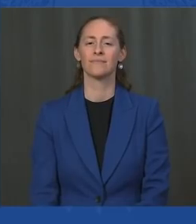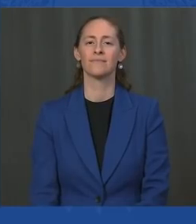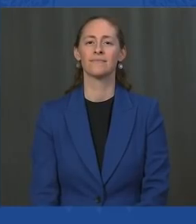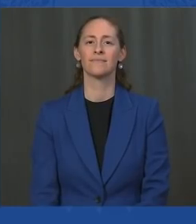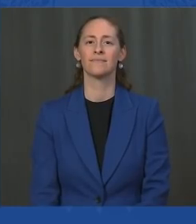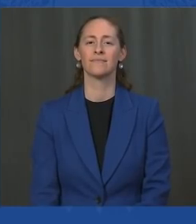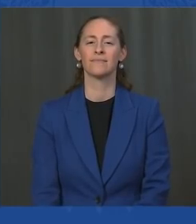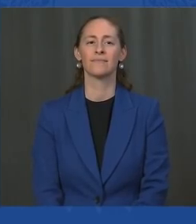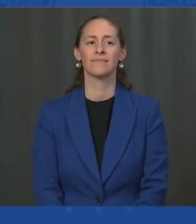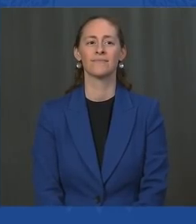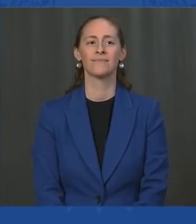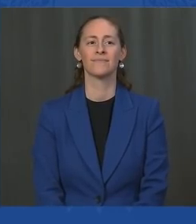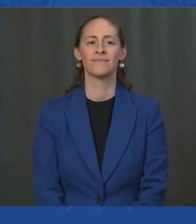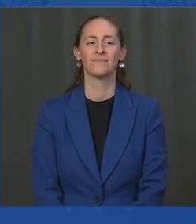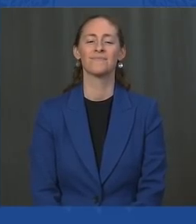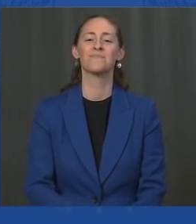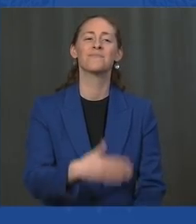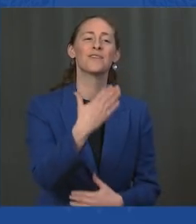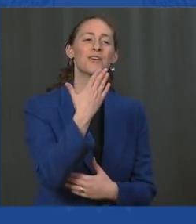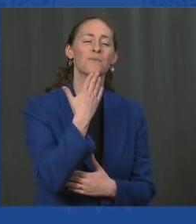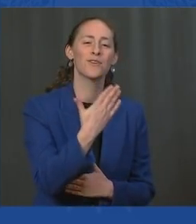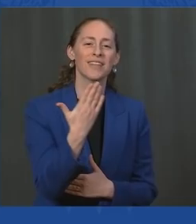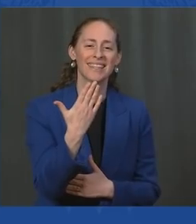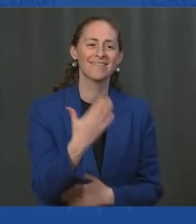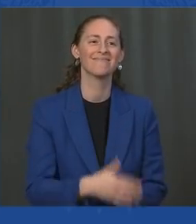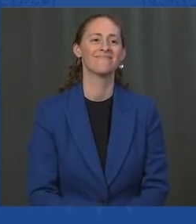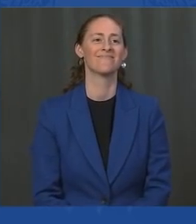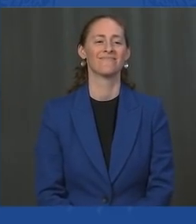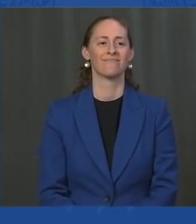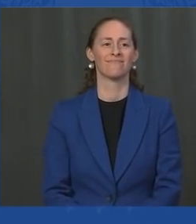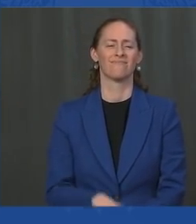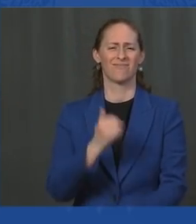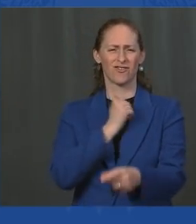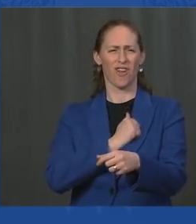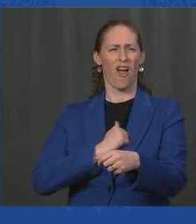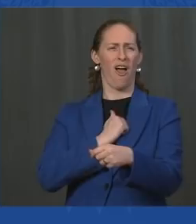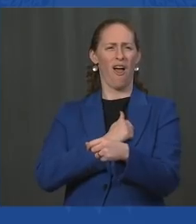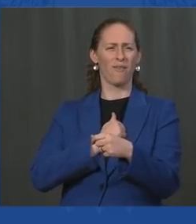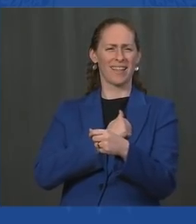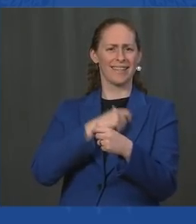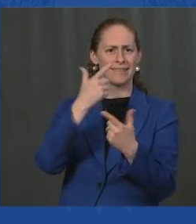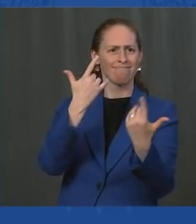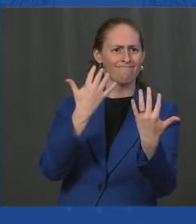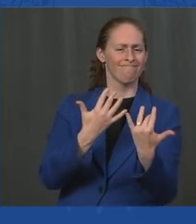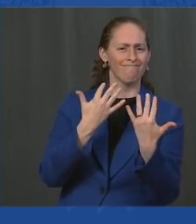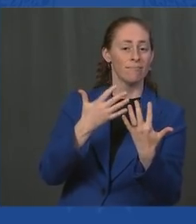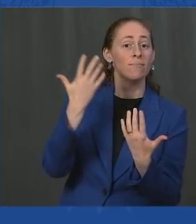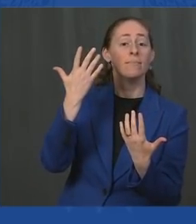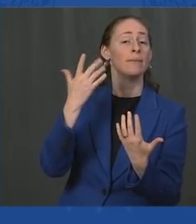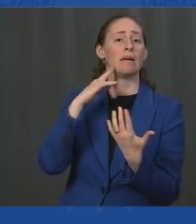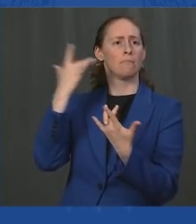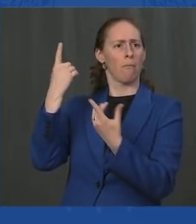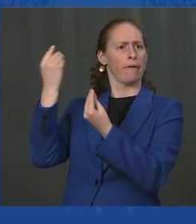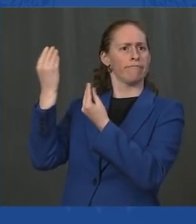The President: Good morning. Sorry to keep you waiting; I was getting further updates. I just spoke with Governor Hochul of New York